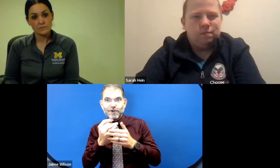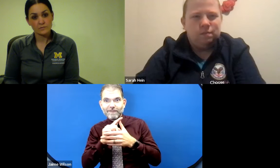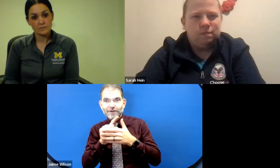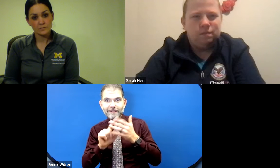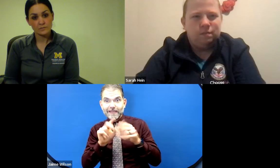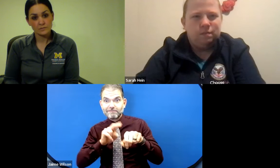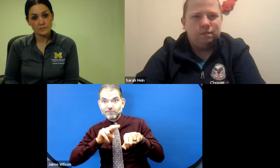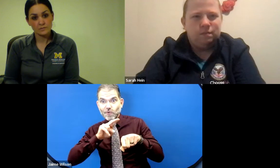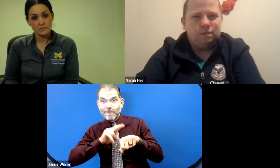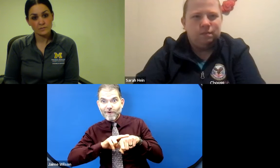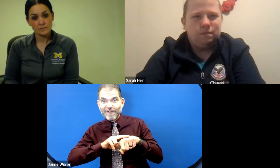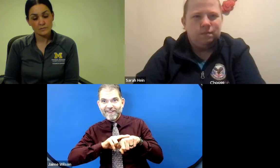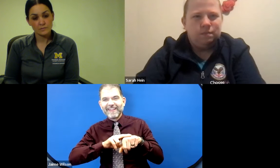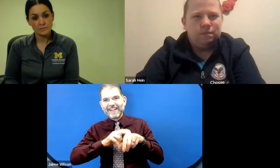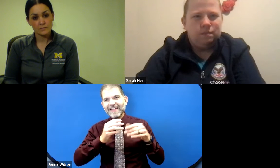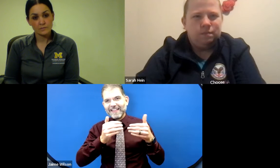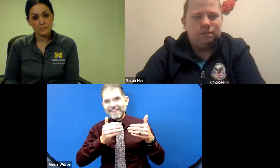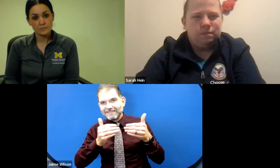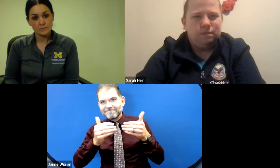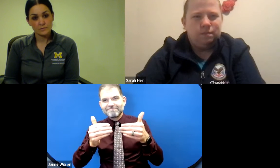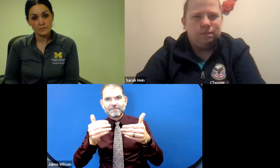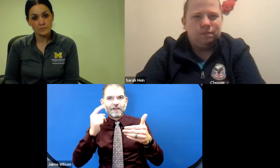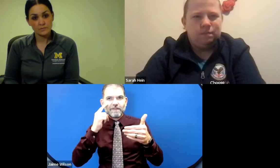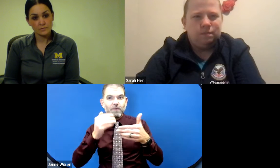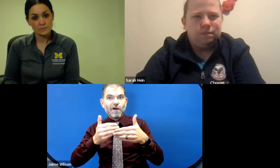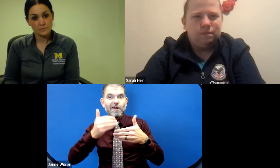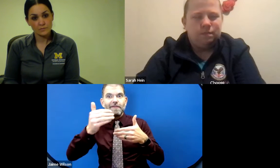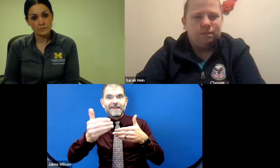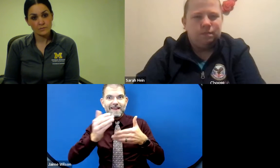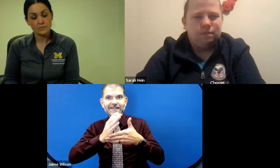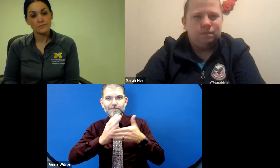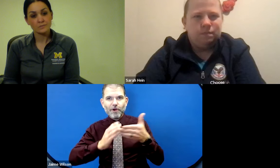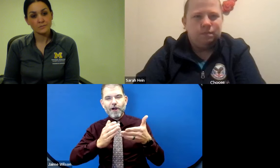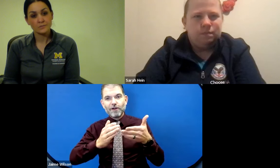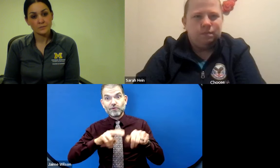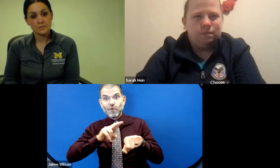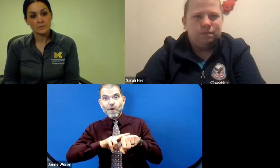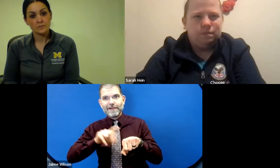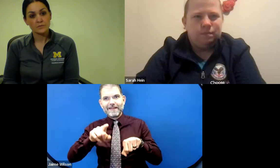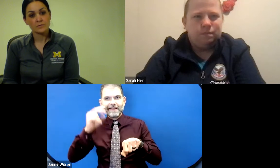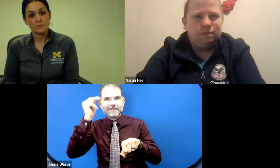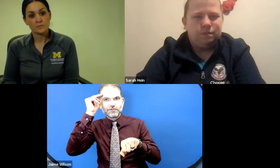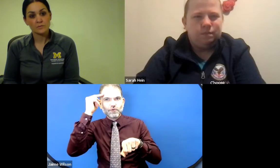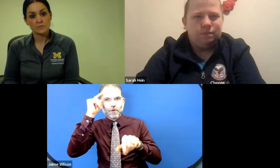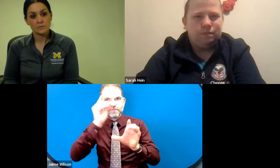ASL Interpreter: so they can check in to making sure that all of your labs are normal. ASL Interpreter: and then move ahead with the next